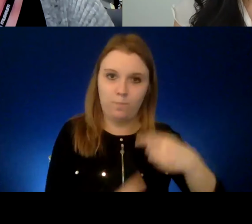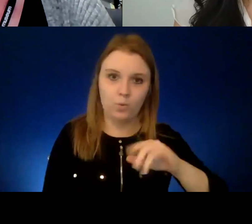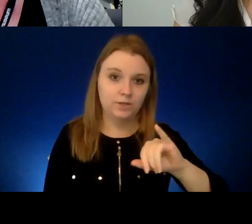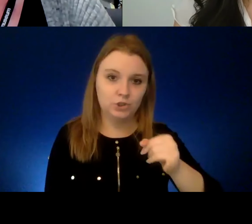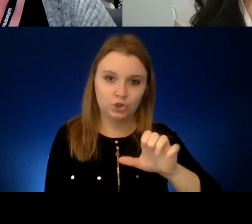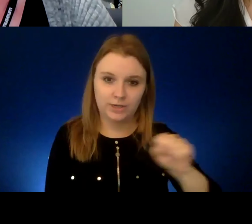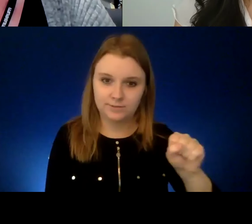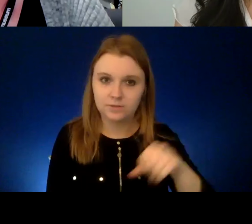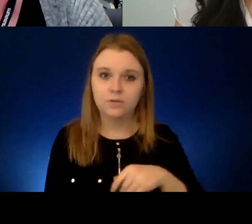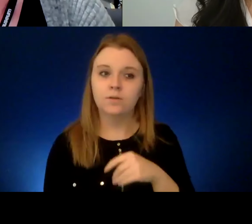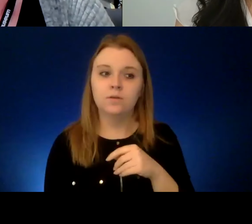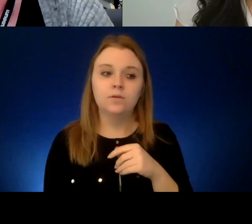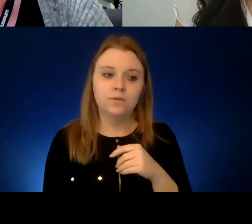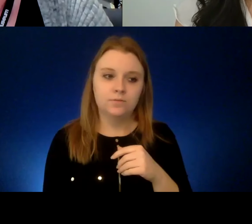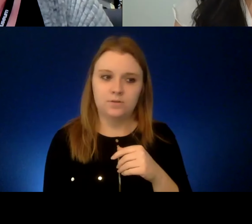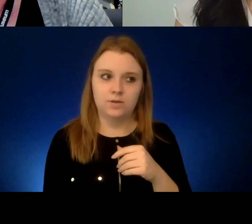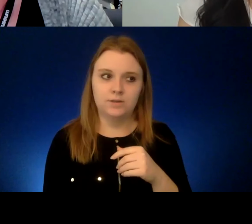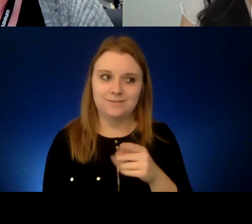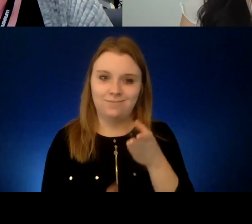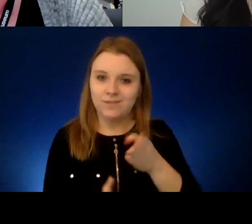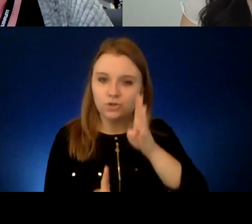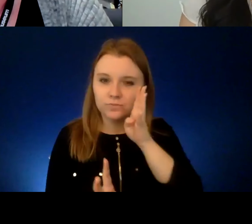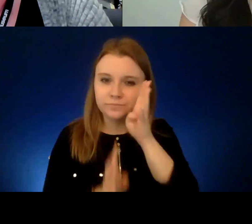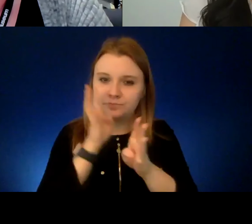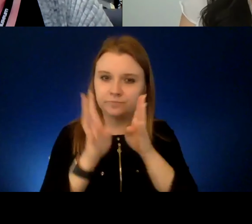because there's creativity that happens where you find